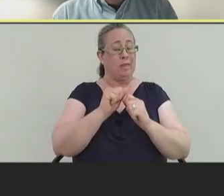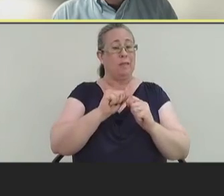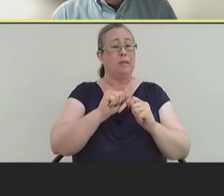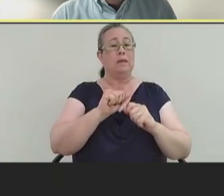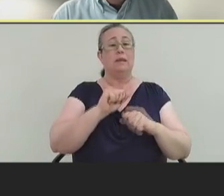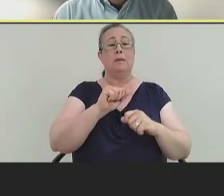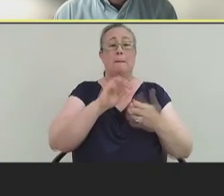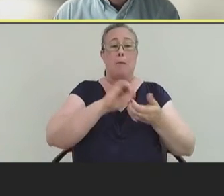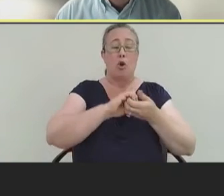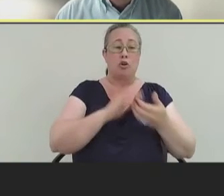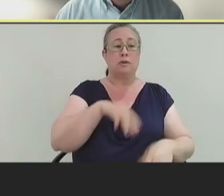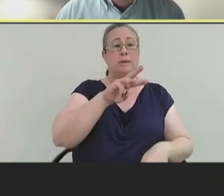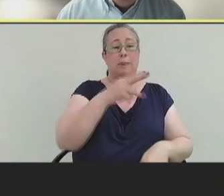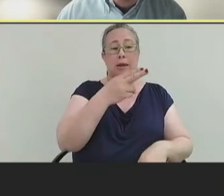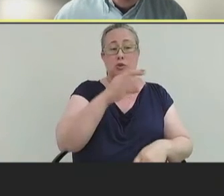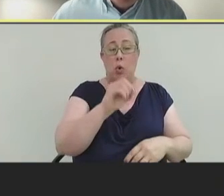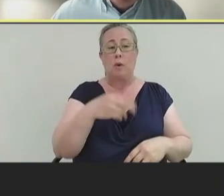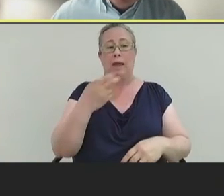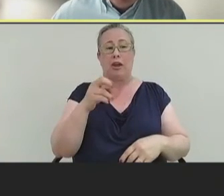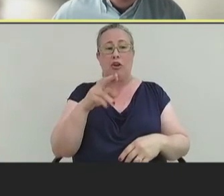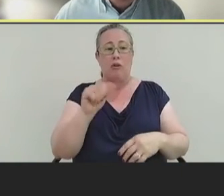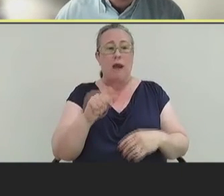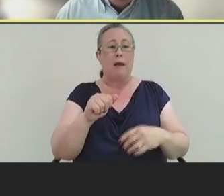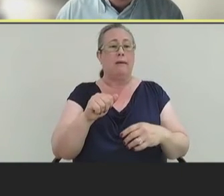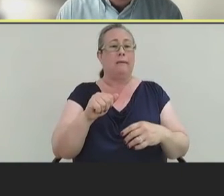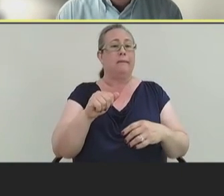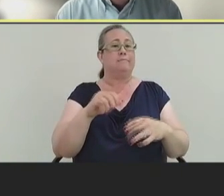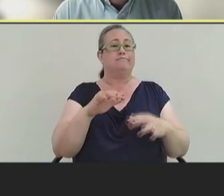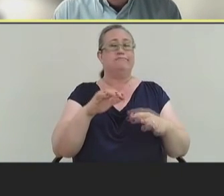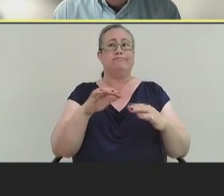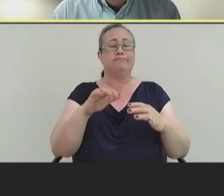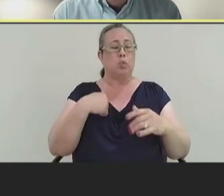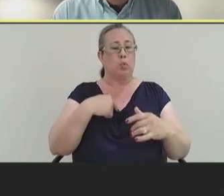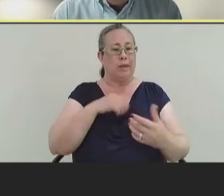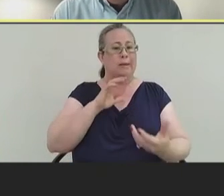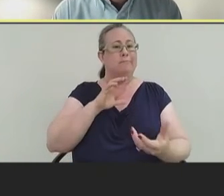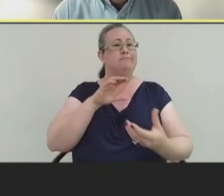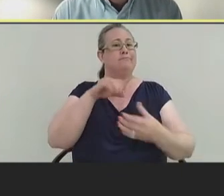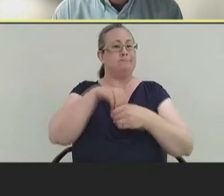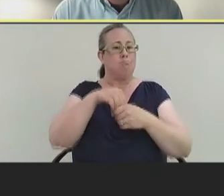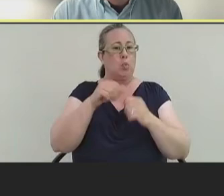HERA and others, we engage with networks such as the Global Influenza Hospital Surveillance